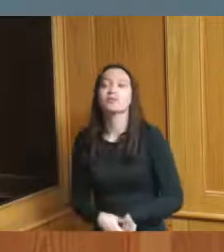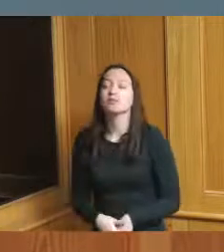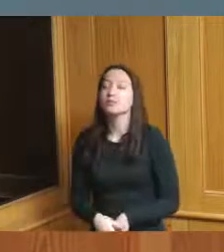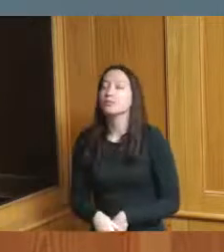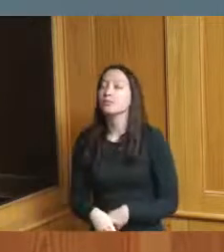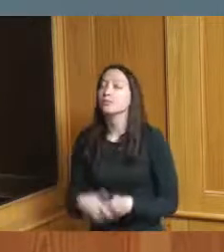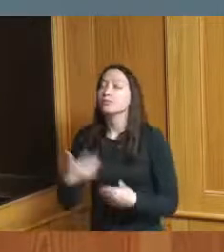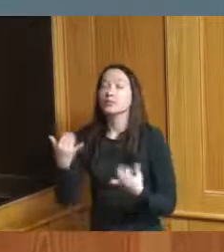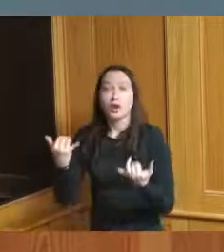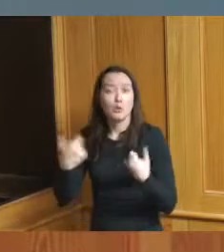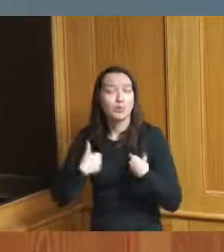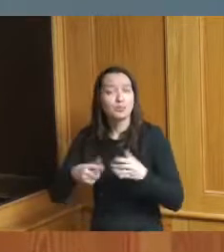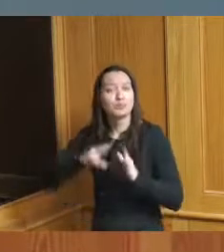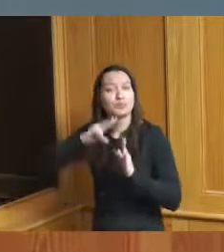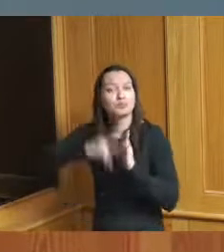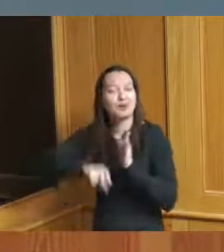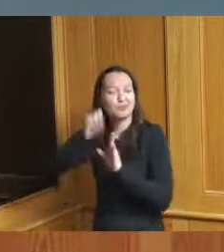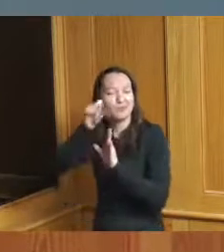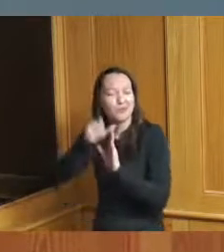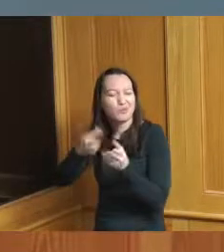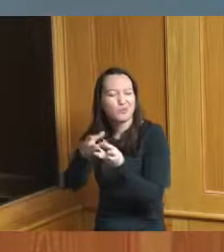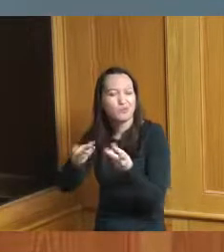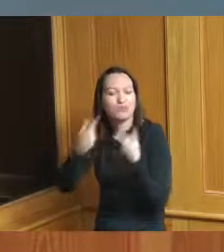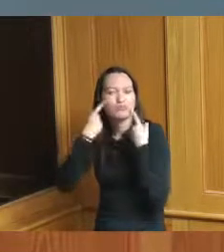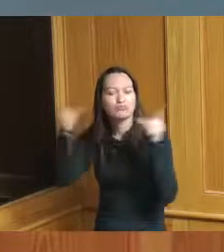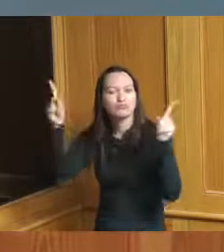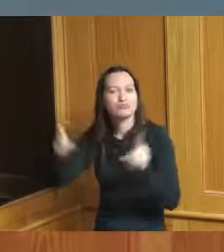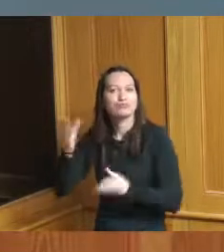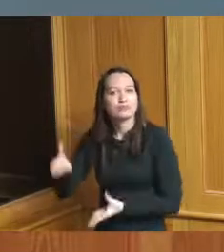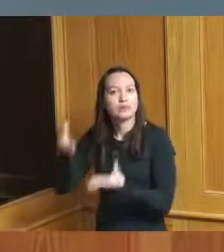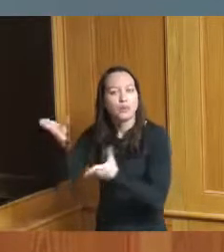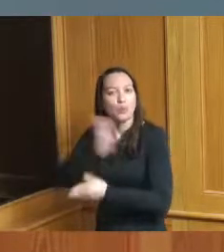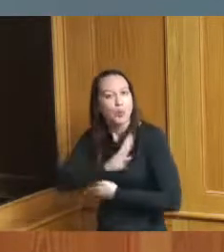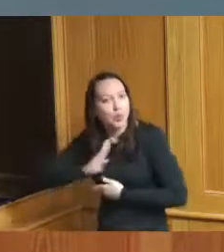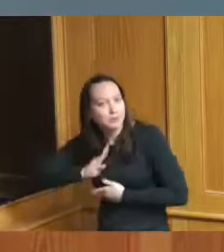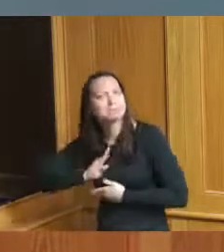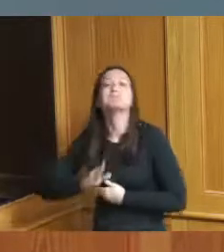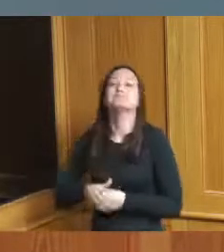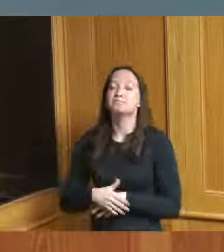I'm going to read this resolution that's come forward to the board and ask for support